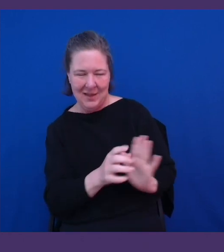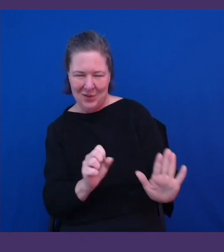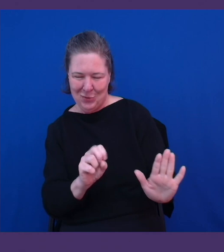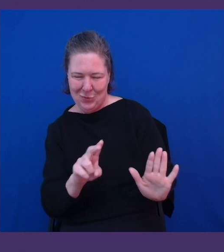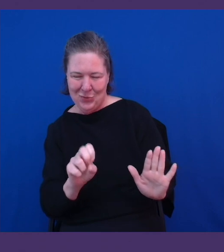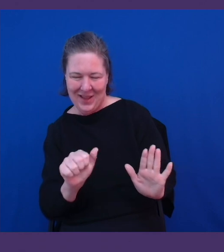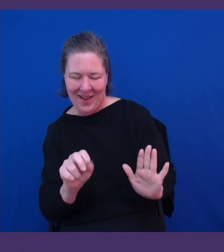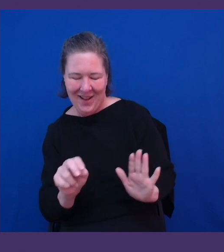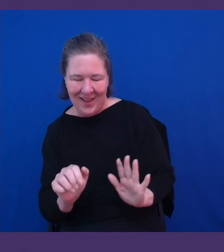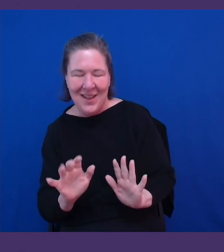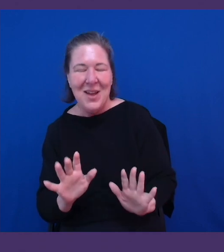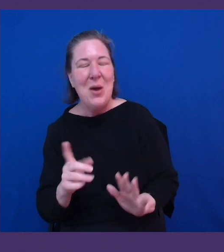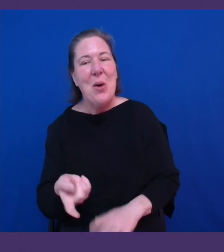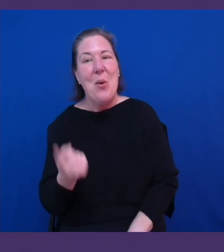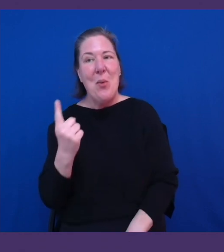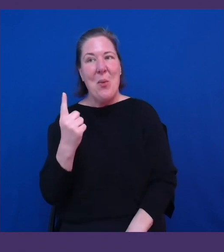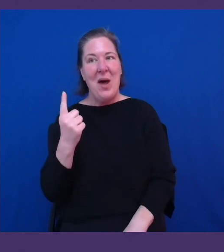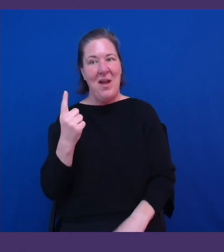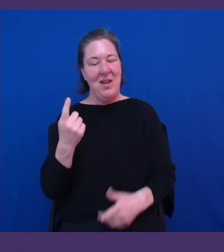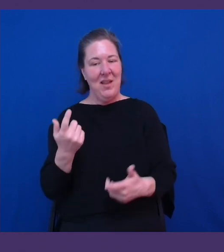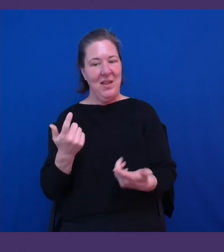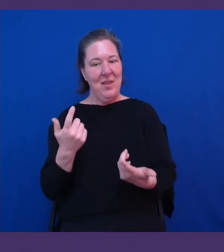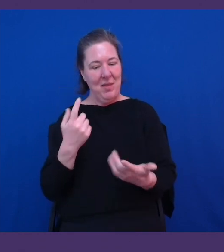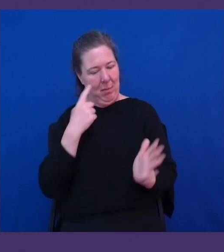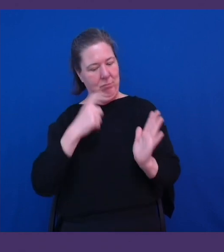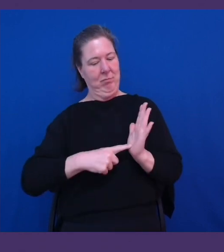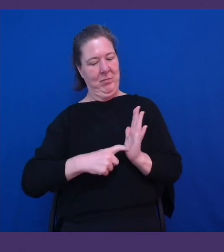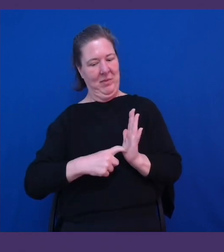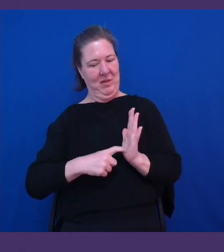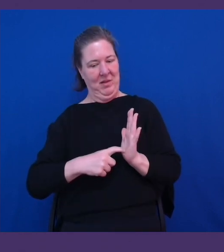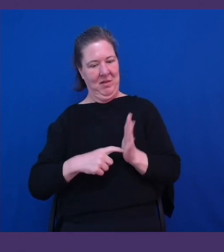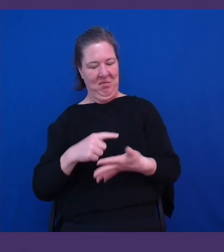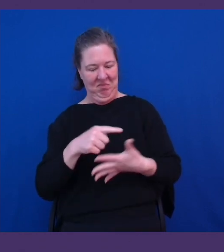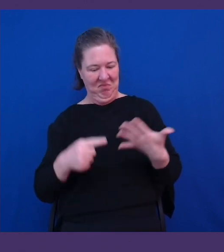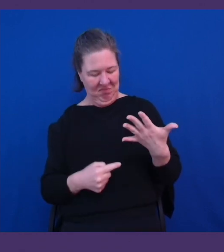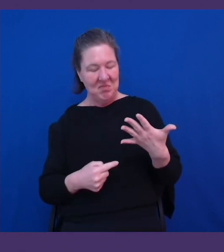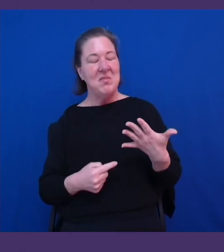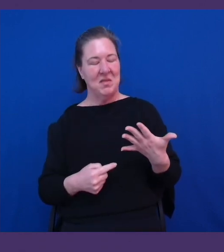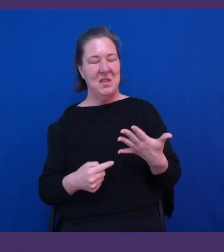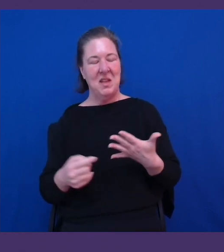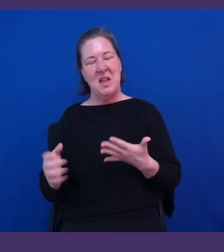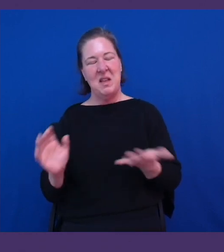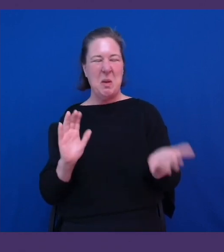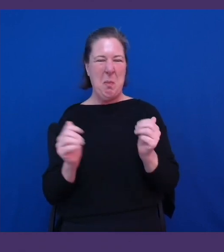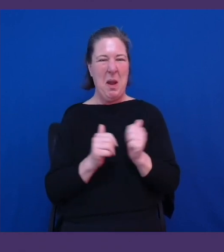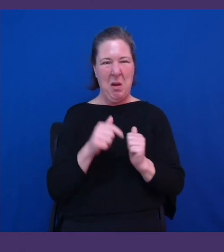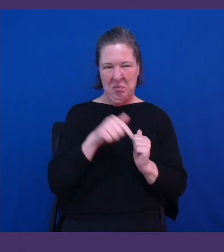One of the distinct features of the EAA at least as compared to the Web Directive is the way that it will be enforced.